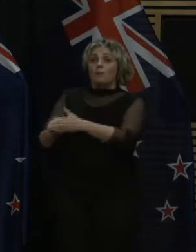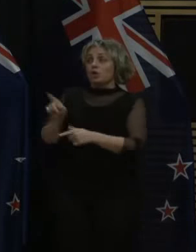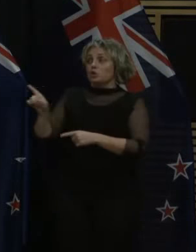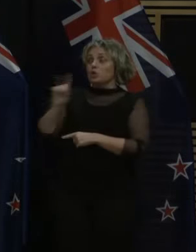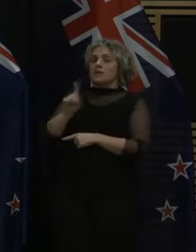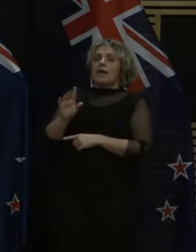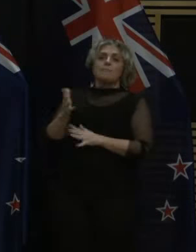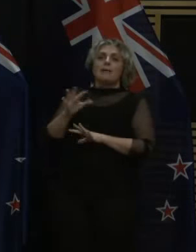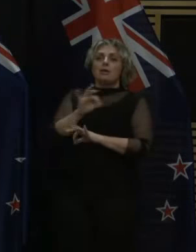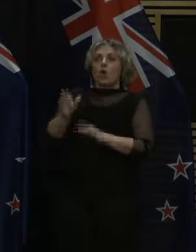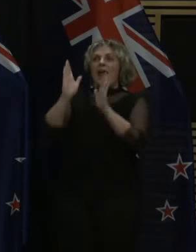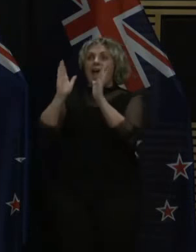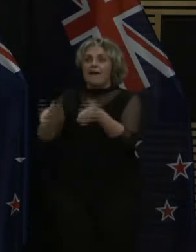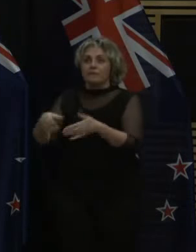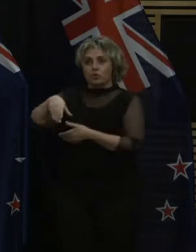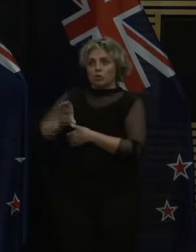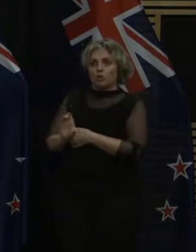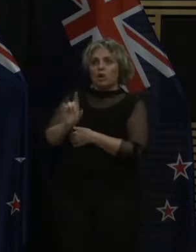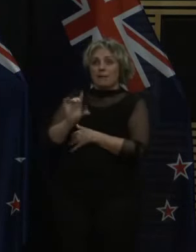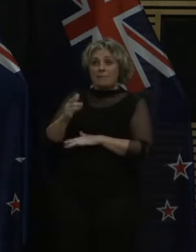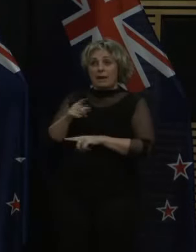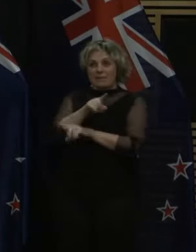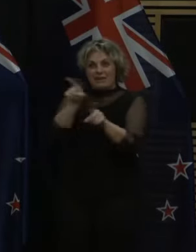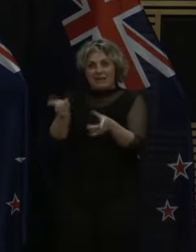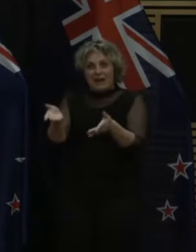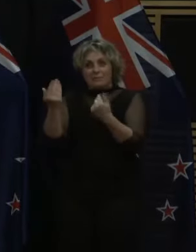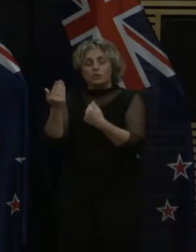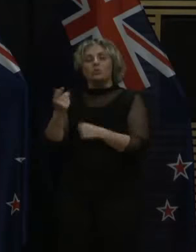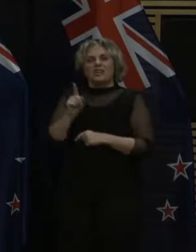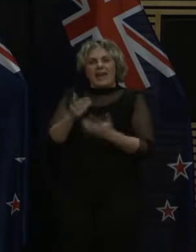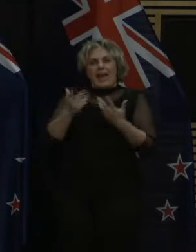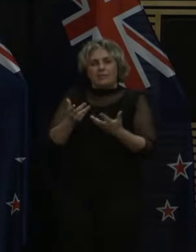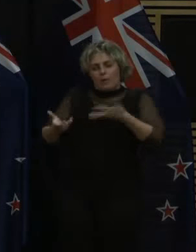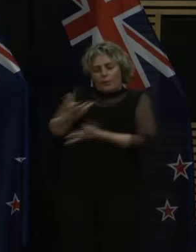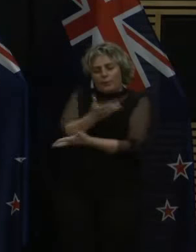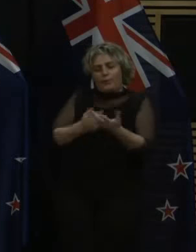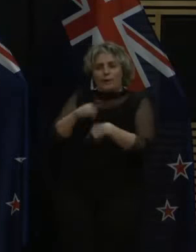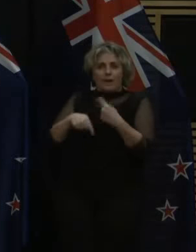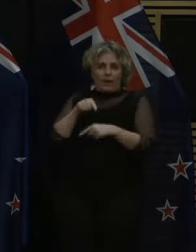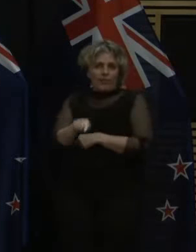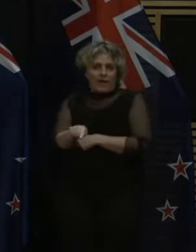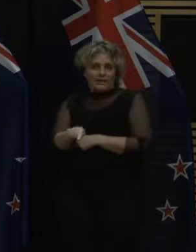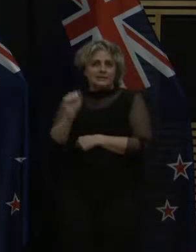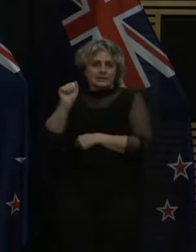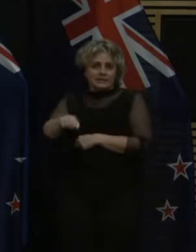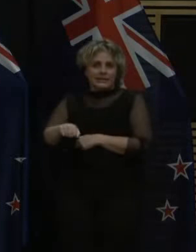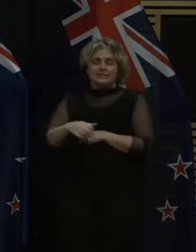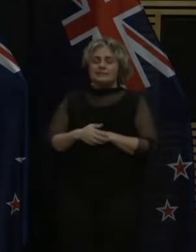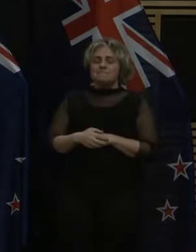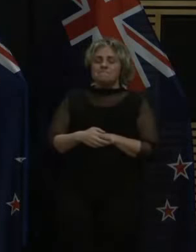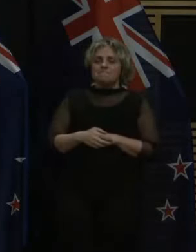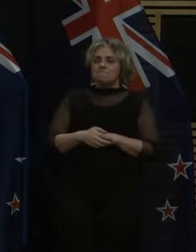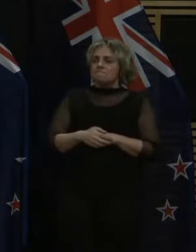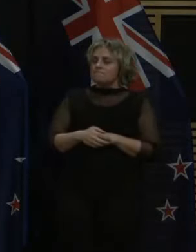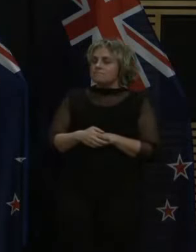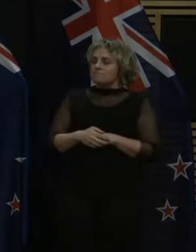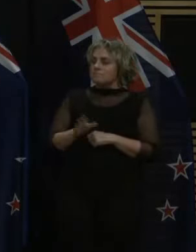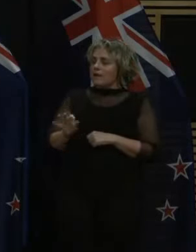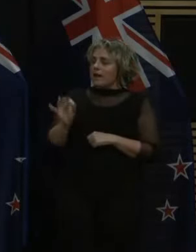access to health services and